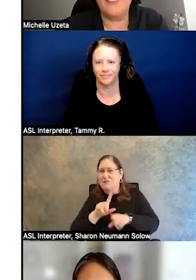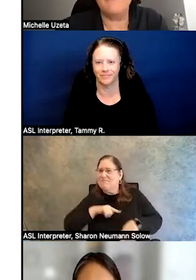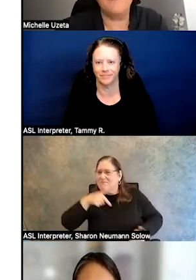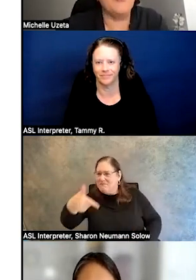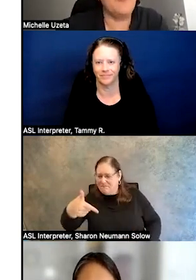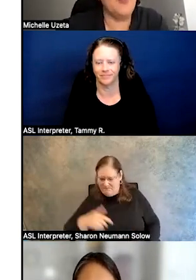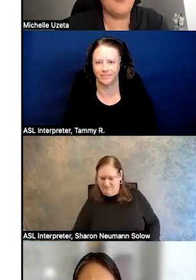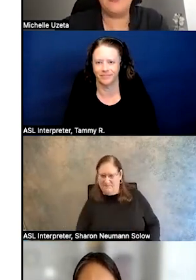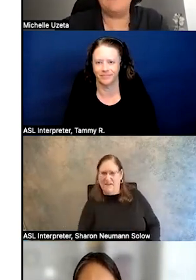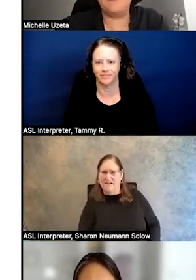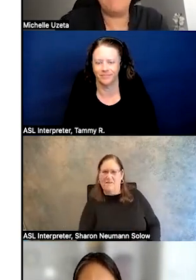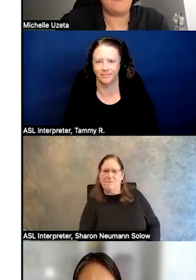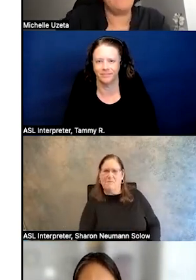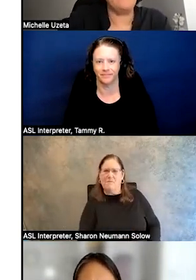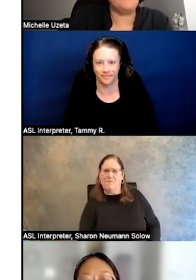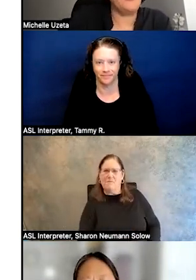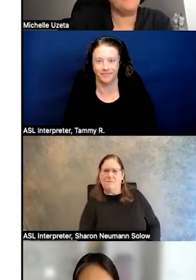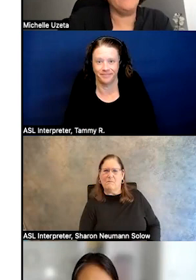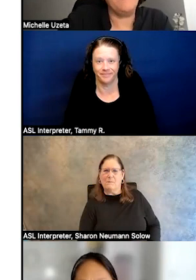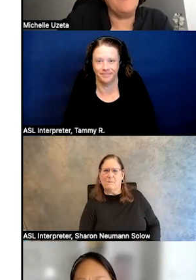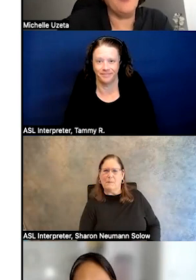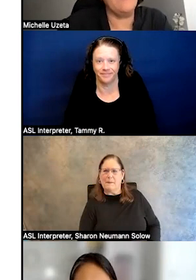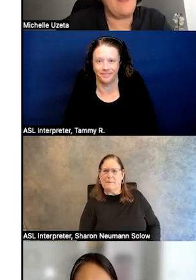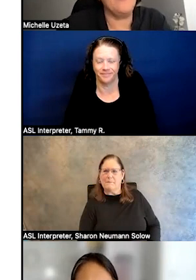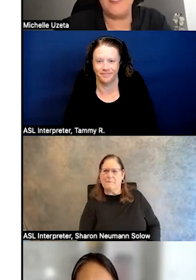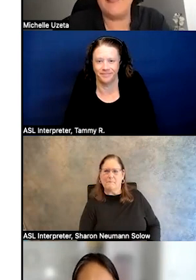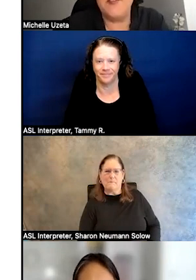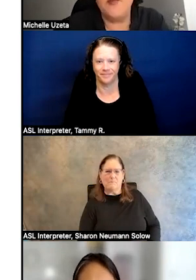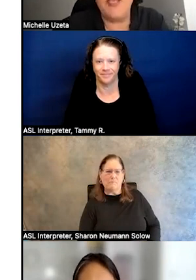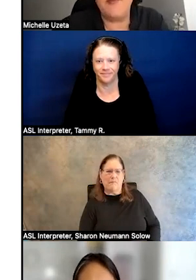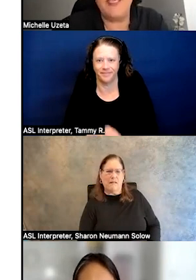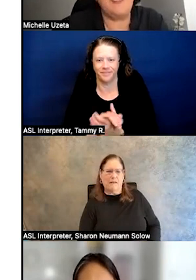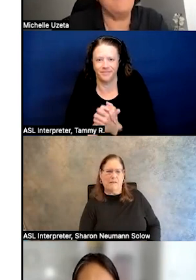Kim, she posted that it was in May of this year, but we're out of time, so maybe, Kim,